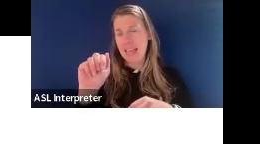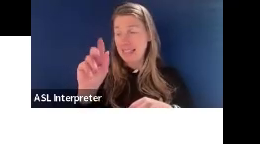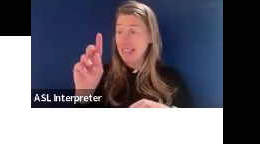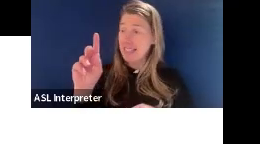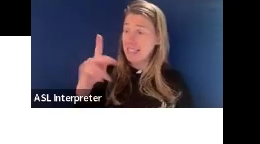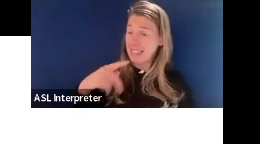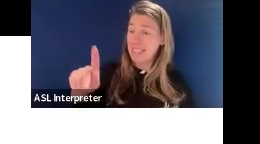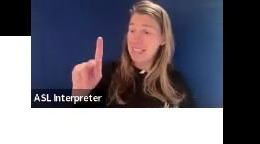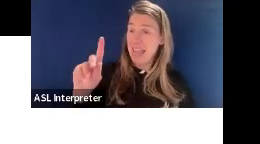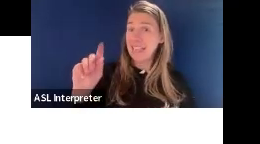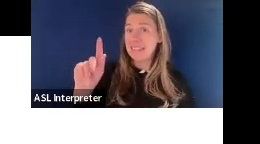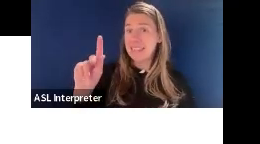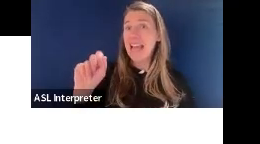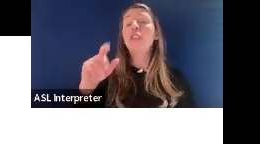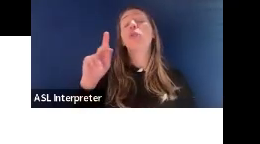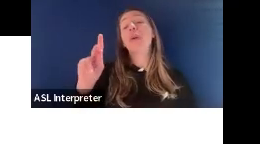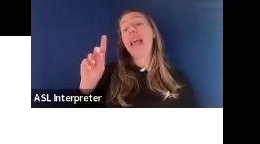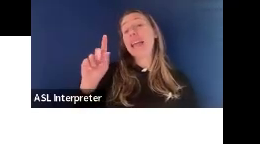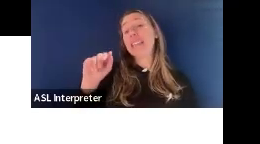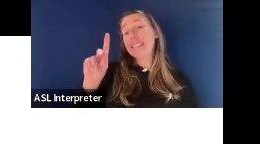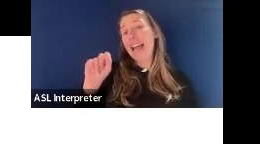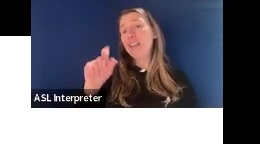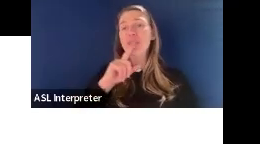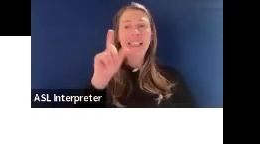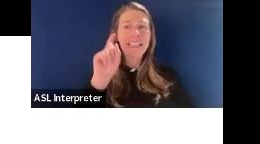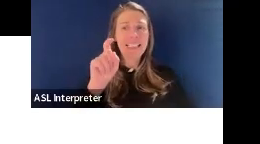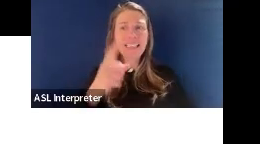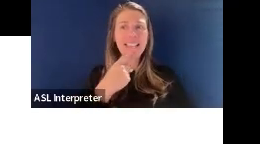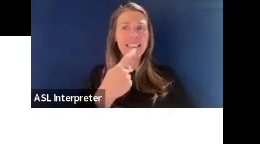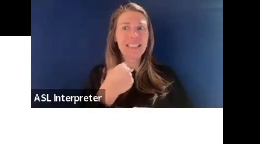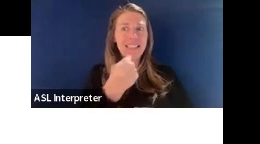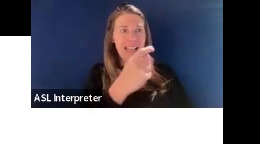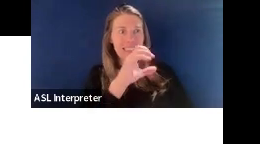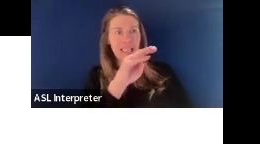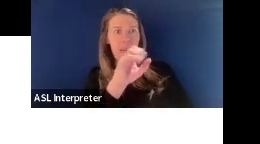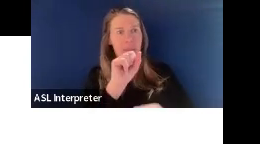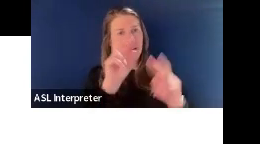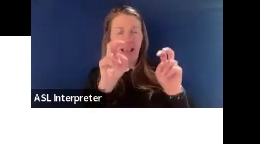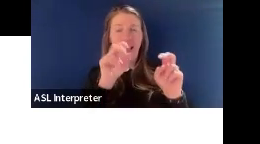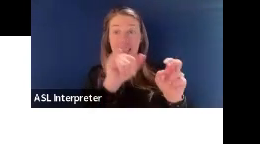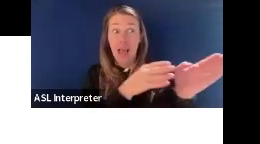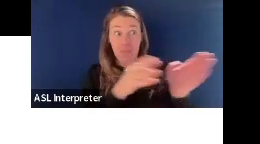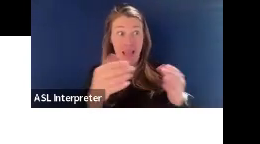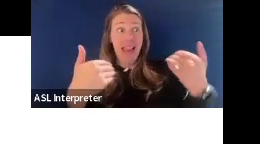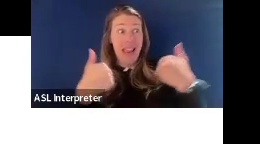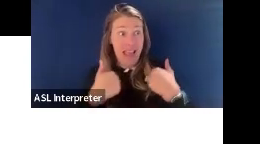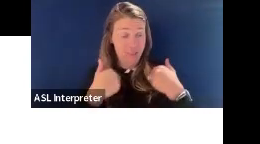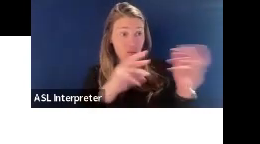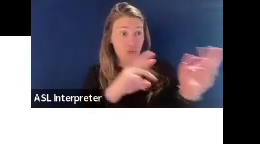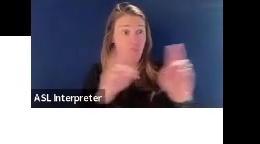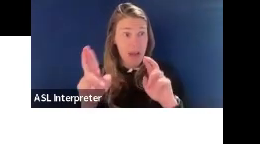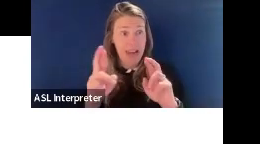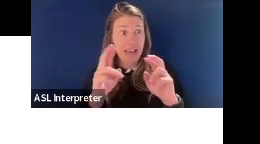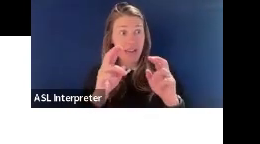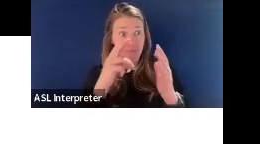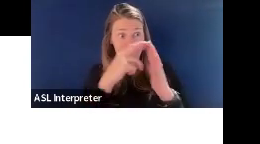So K dev needs to have kind of a be able to tell CMS that this plan exists, that they are prepared to have these safeguards in place,